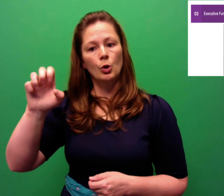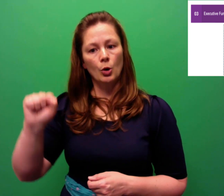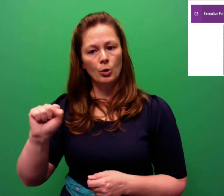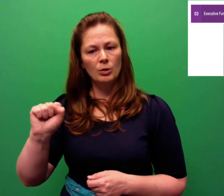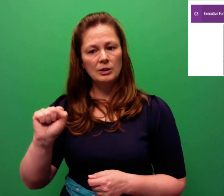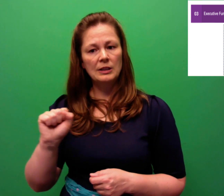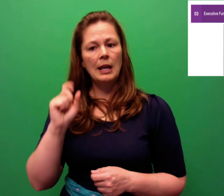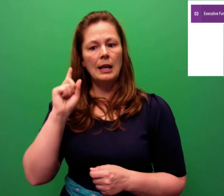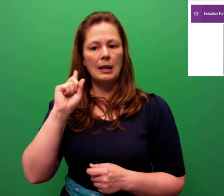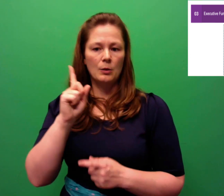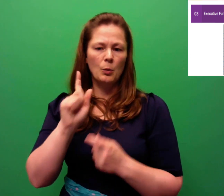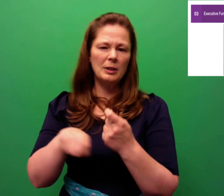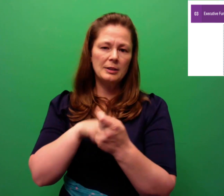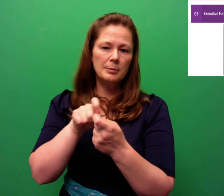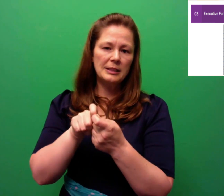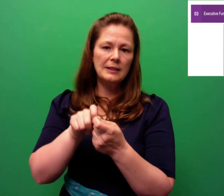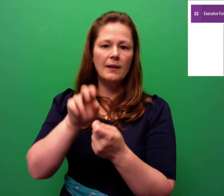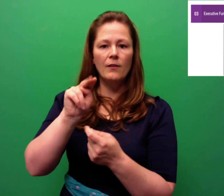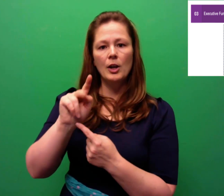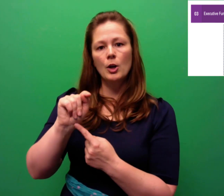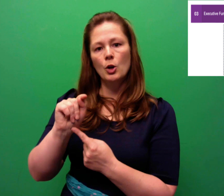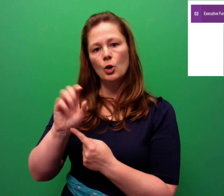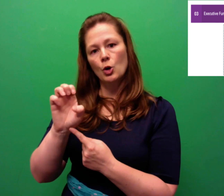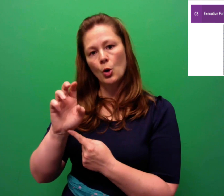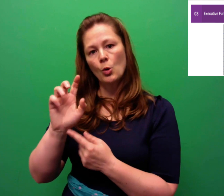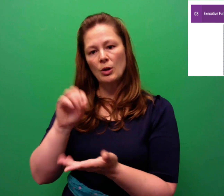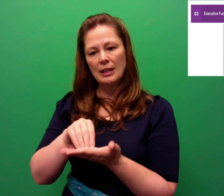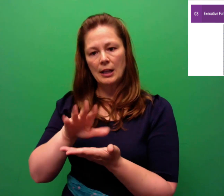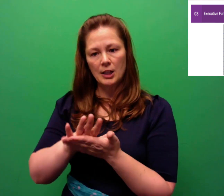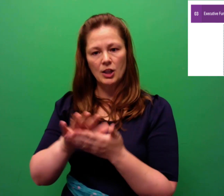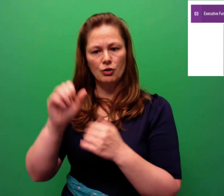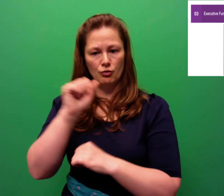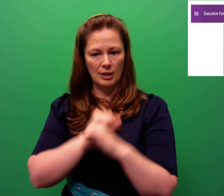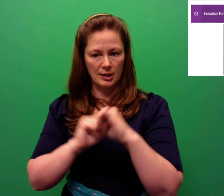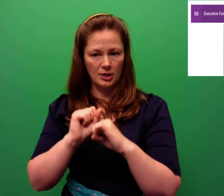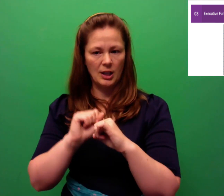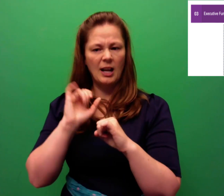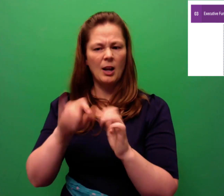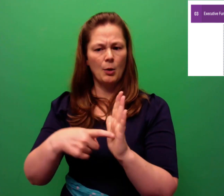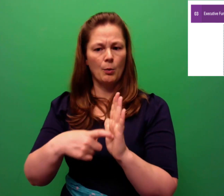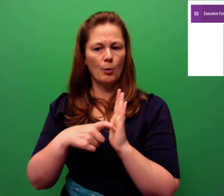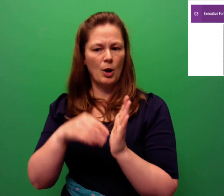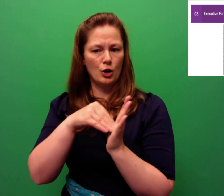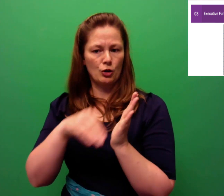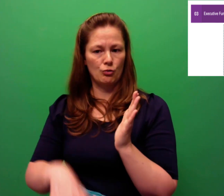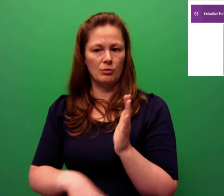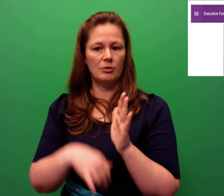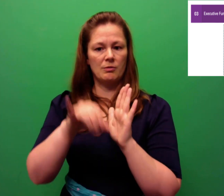Cornell notes is a specific note taking strategy that requires students to